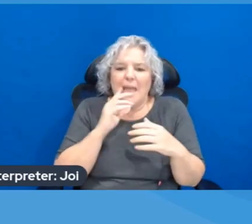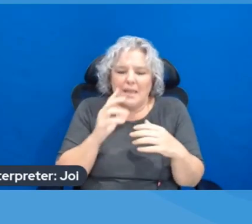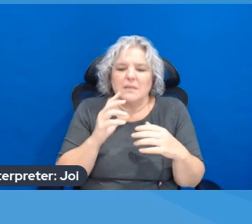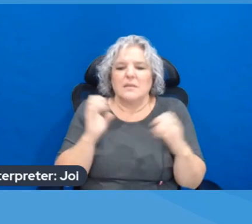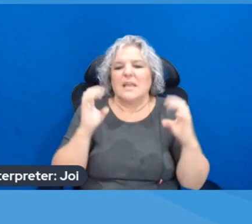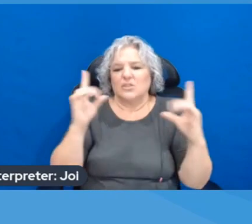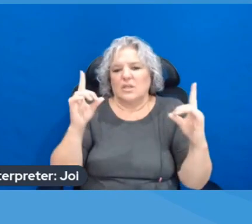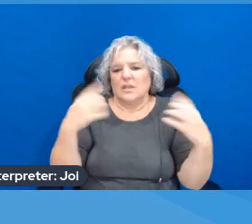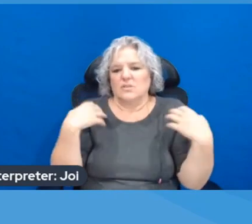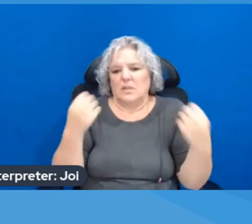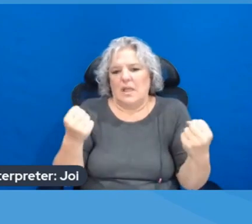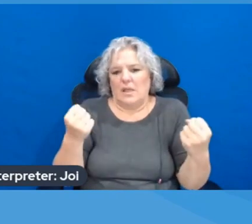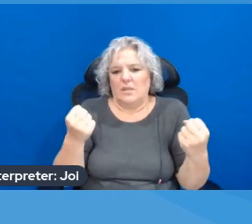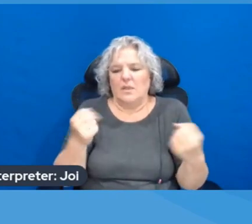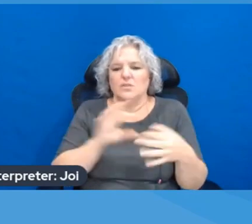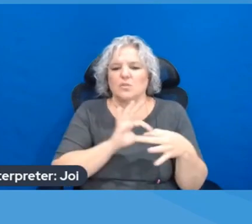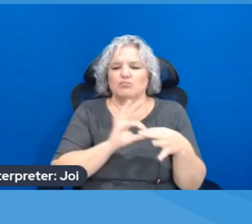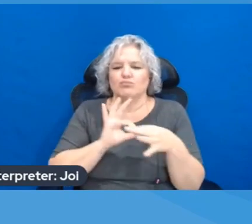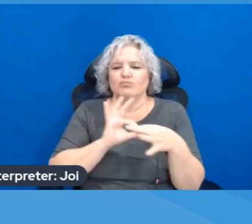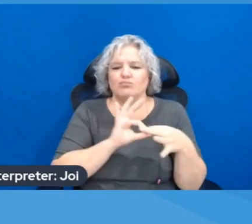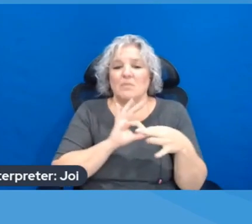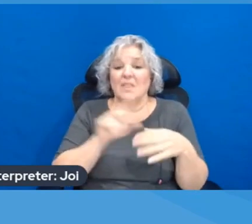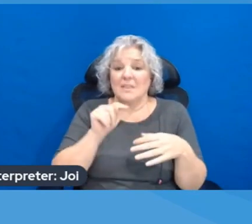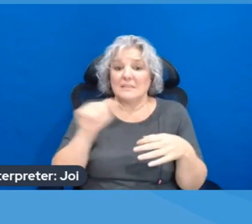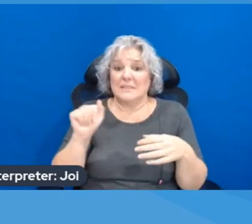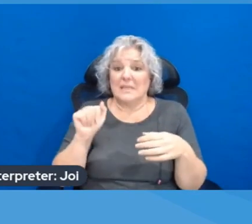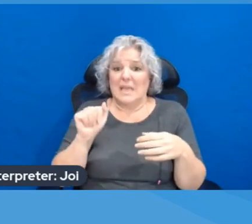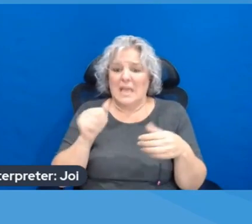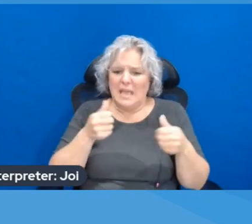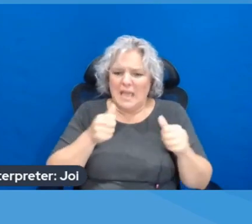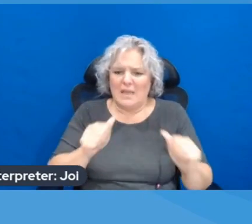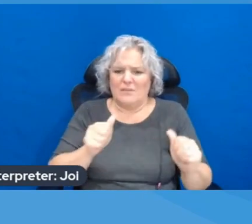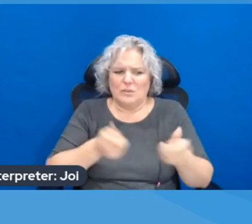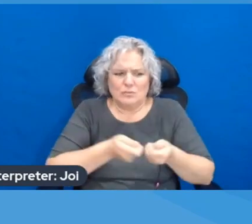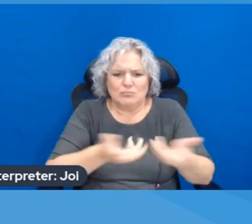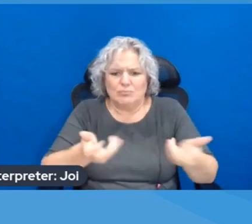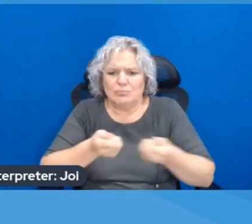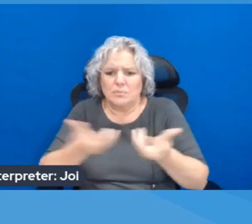And we are anchoring our TA efforts in the spirit of cultural humility.